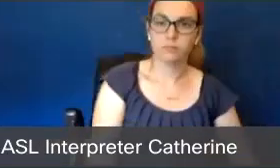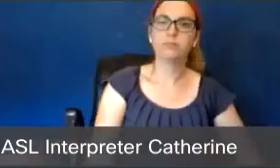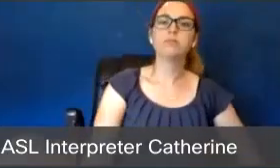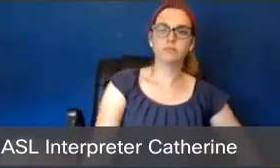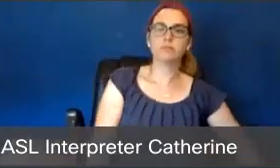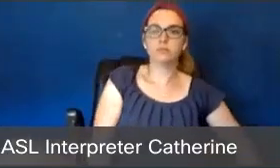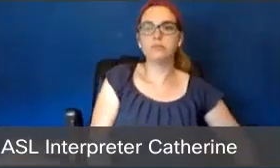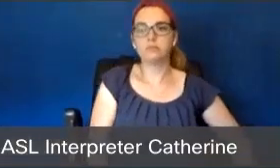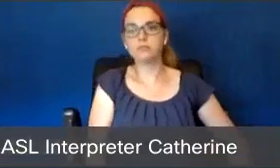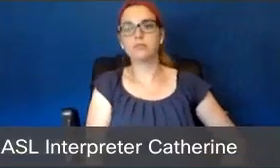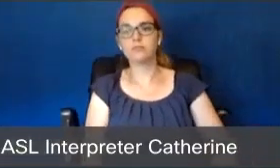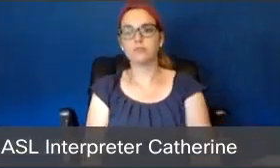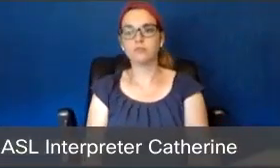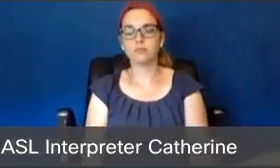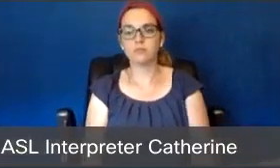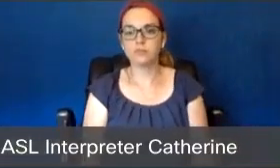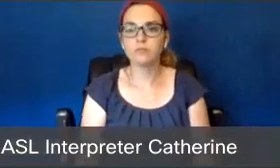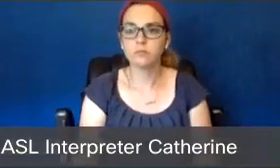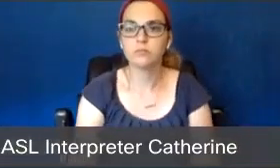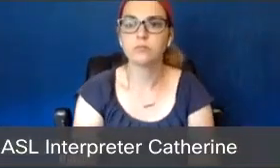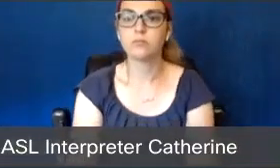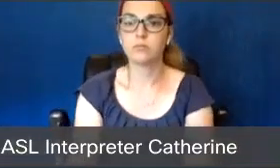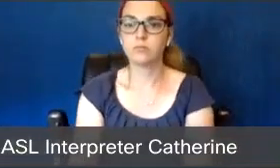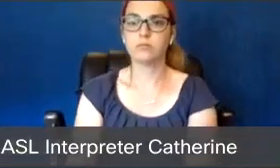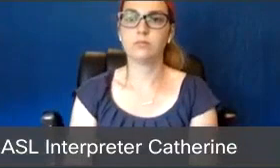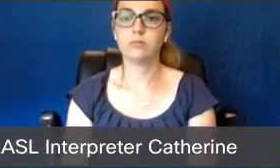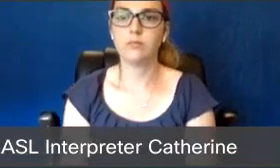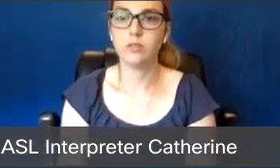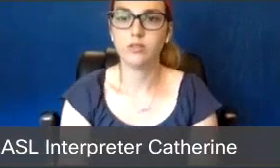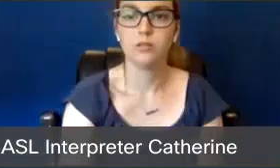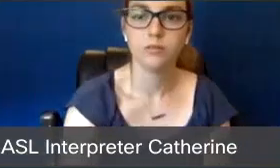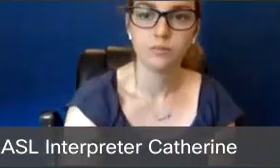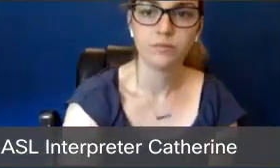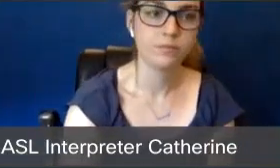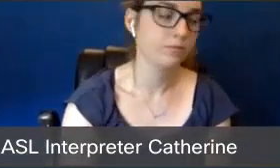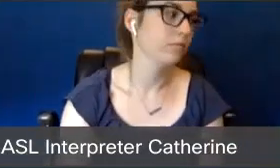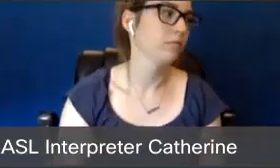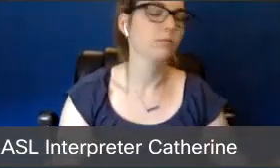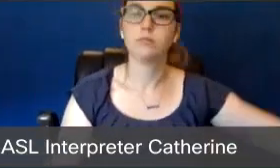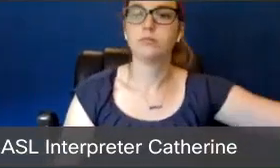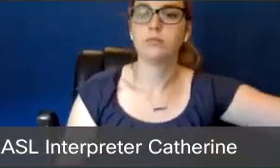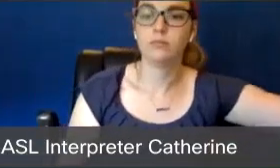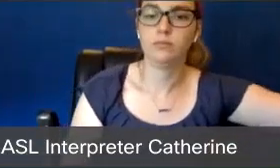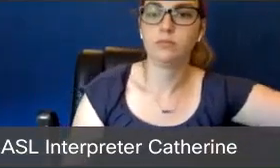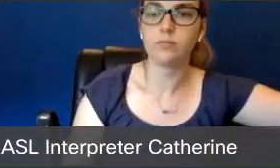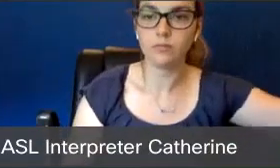and the documents simply say, drug courts recognize that, we are required to recognize the standard of care